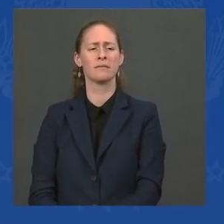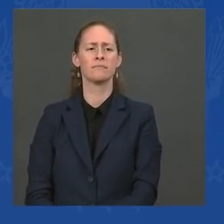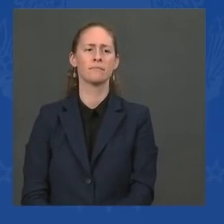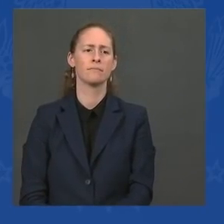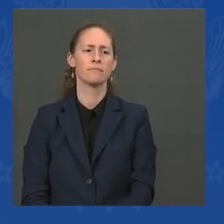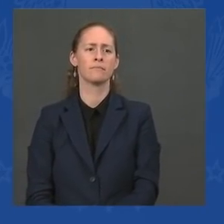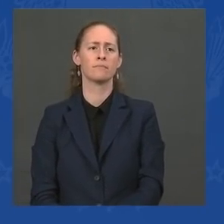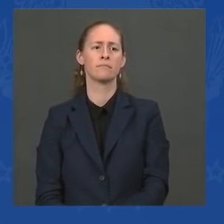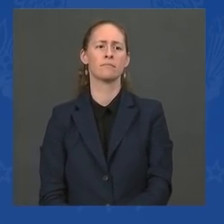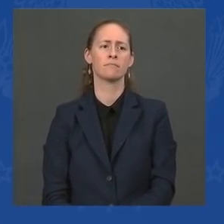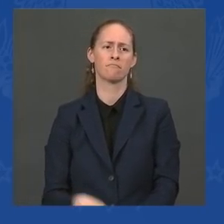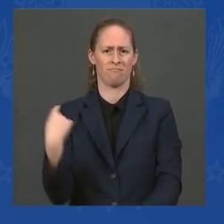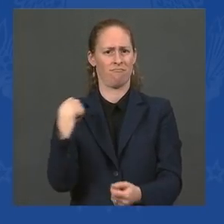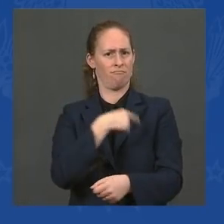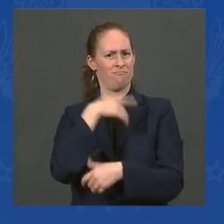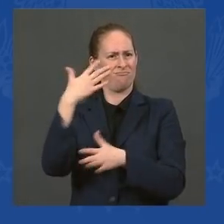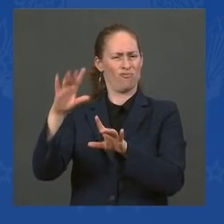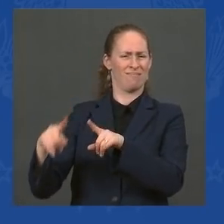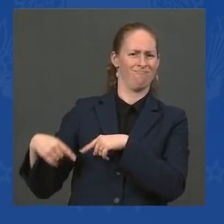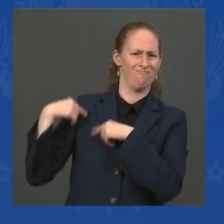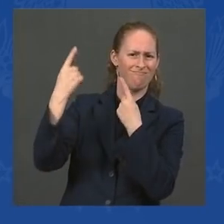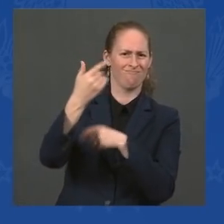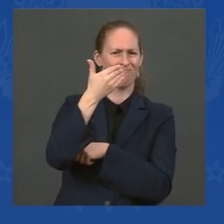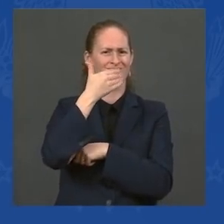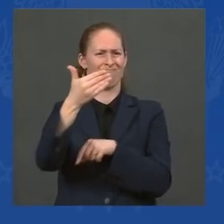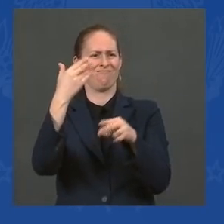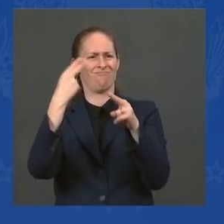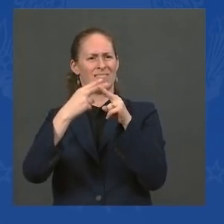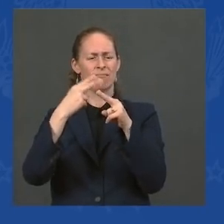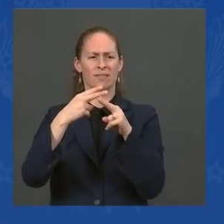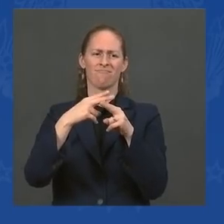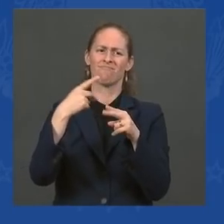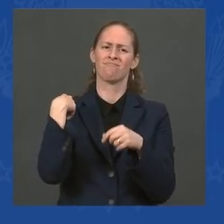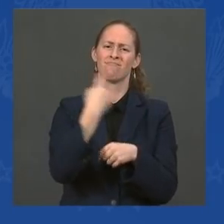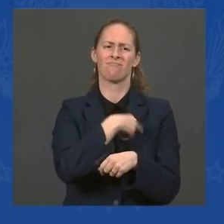for being a welcoming and a reliable place to do business.